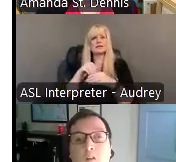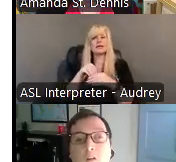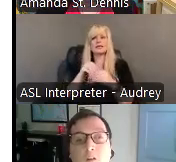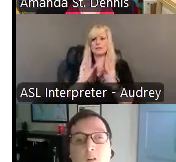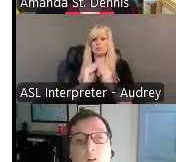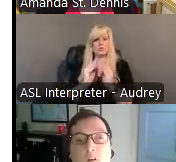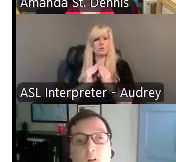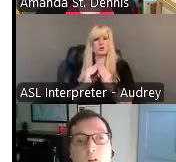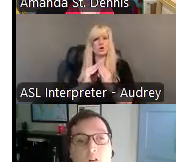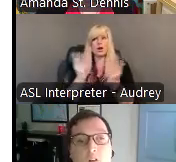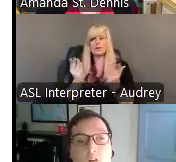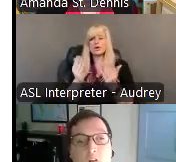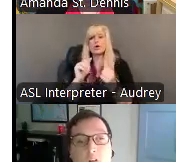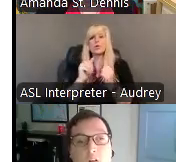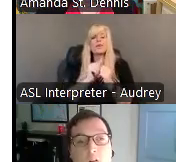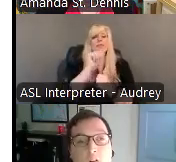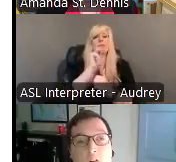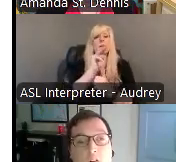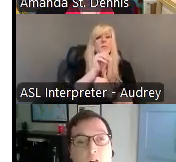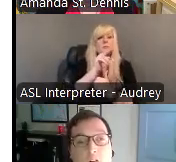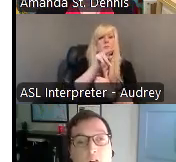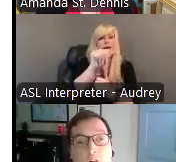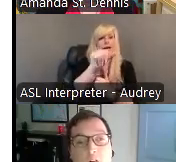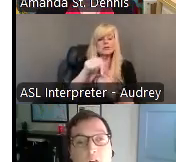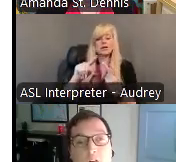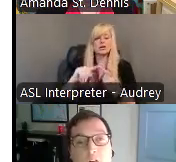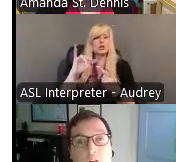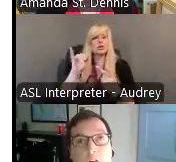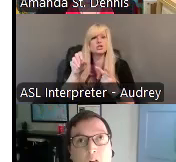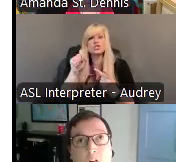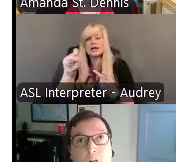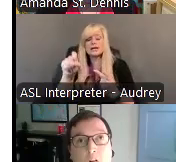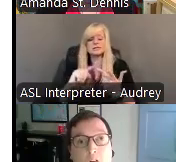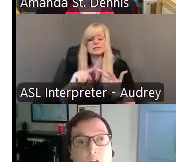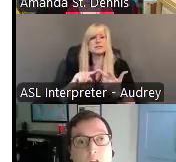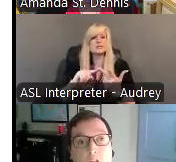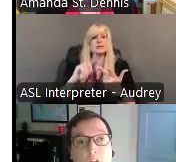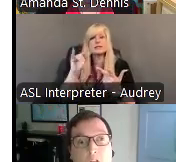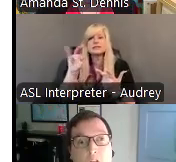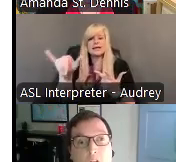and Danny. This is really the knowledge transition accessibility booklet was really something that